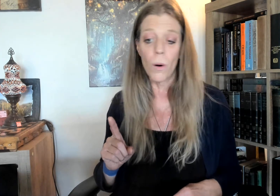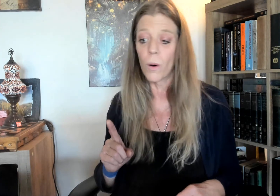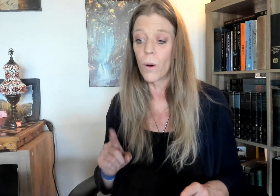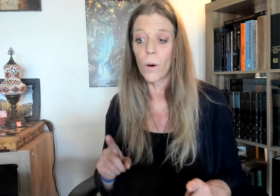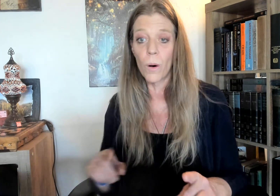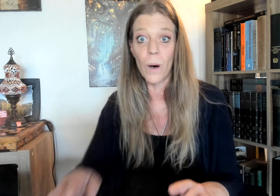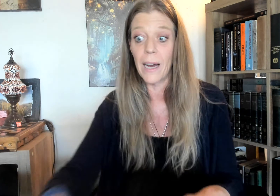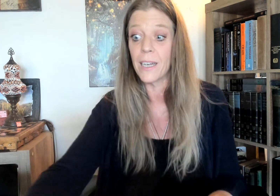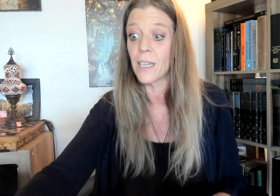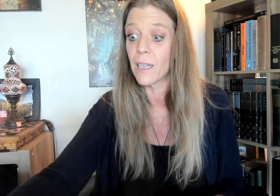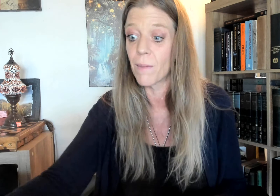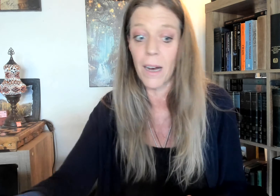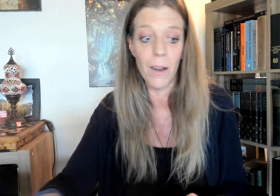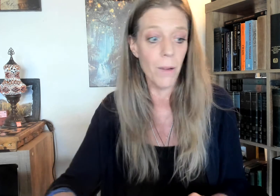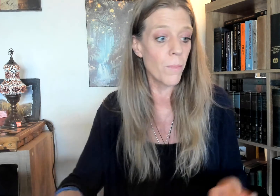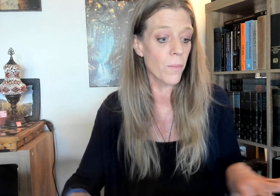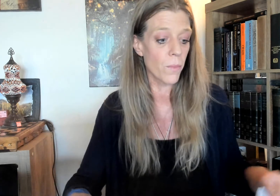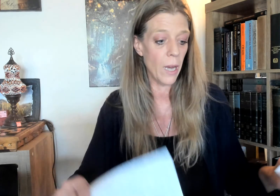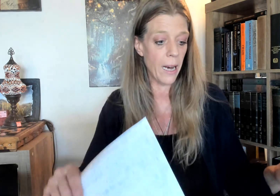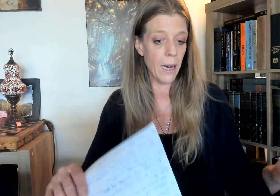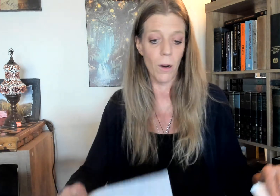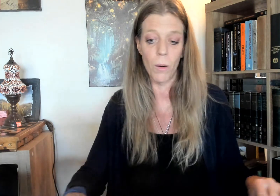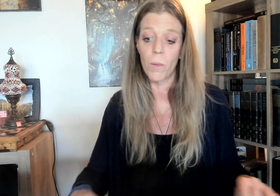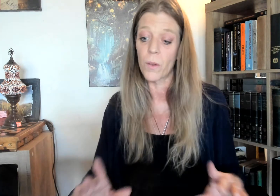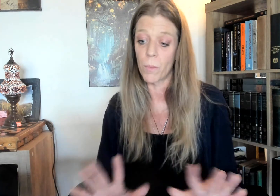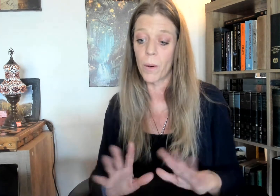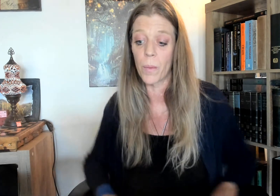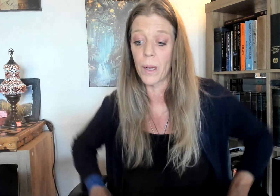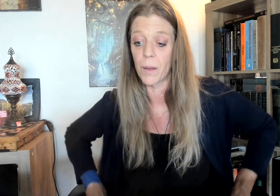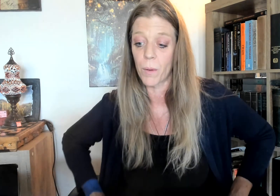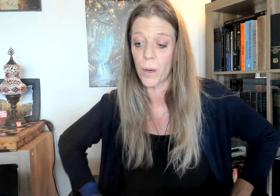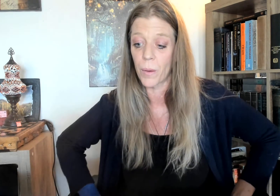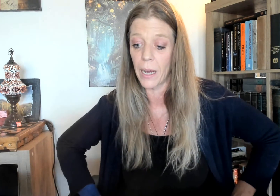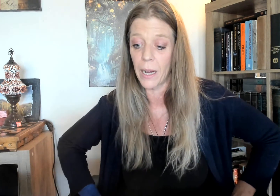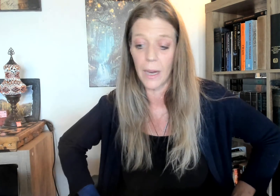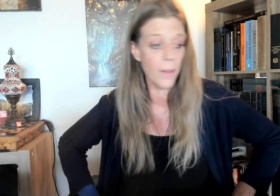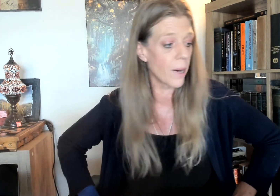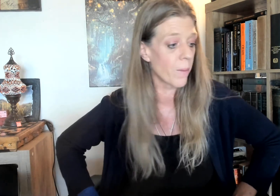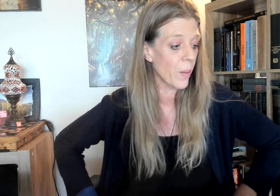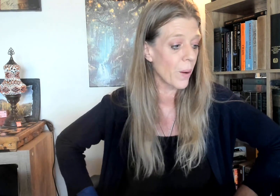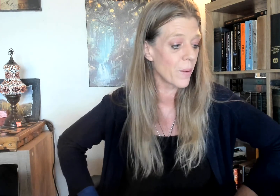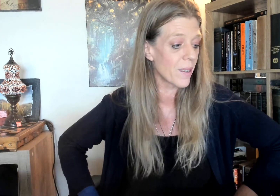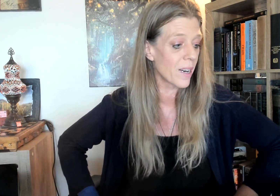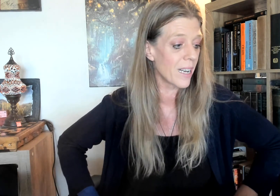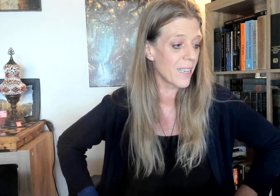Oh! I just found uh almost a bonus word. Okay, not that one. That was not,